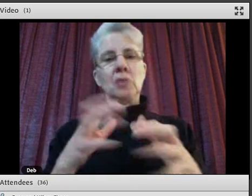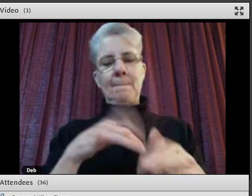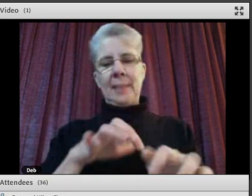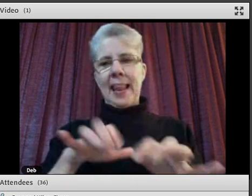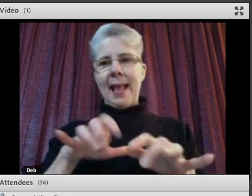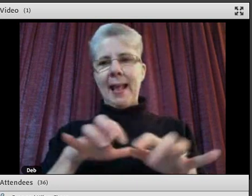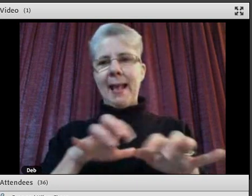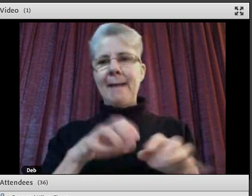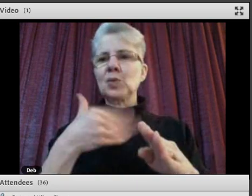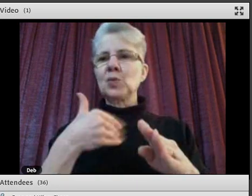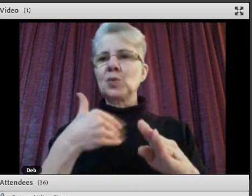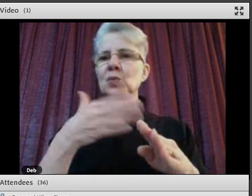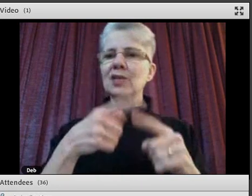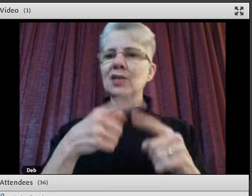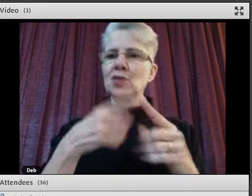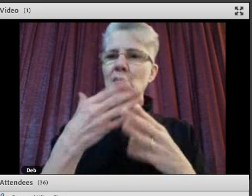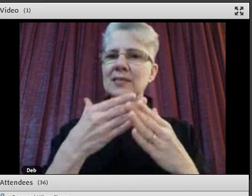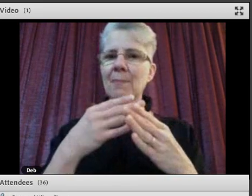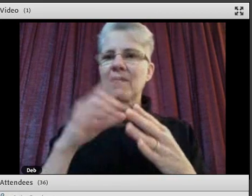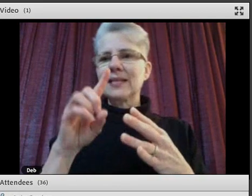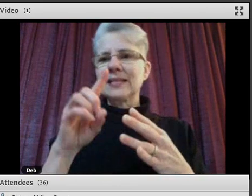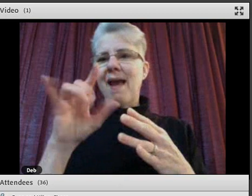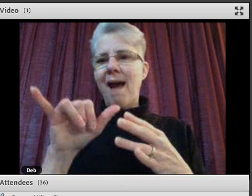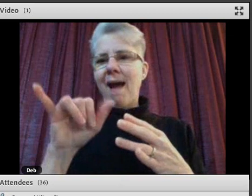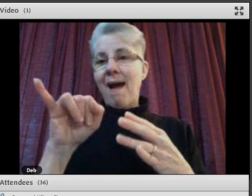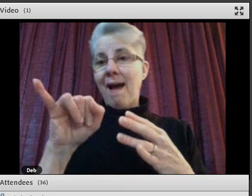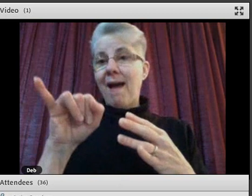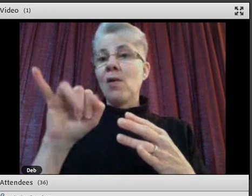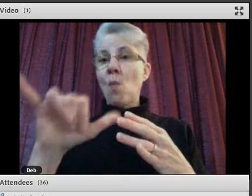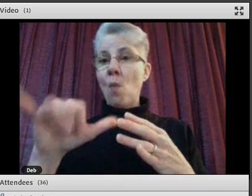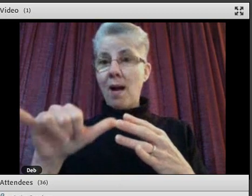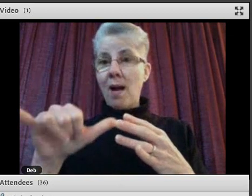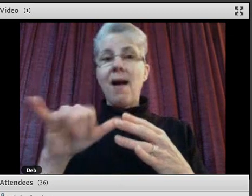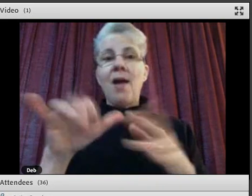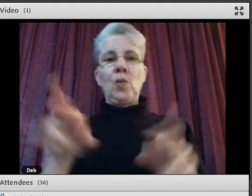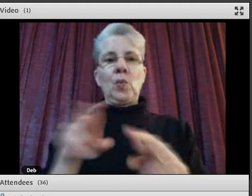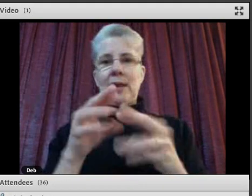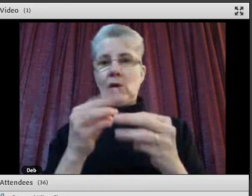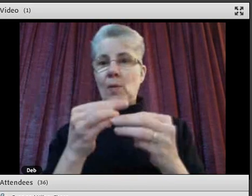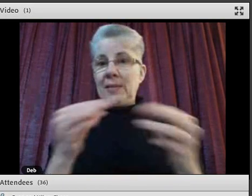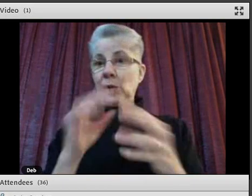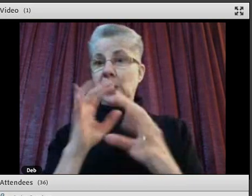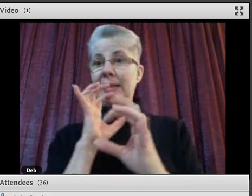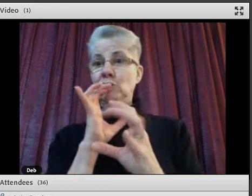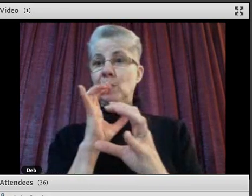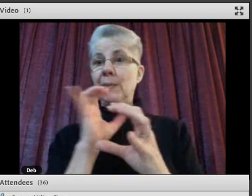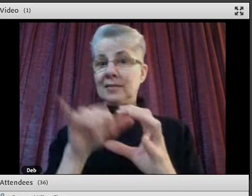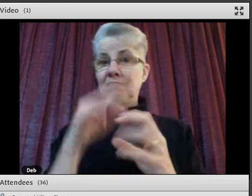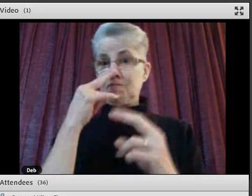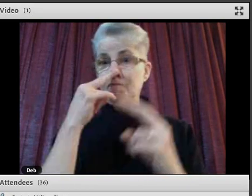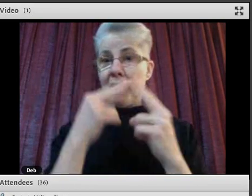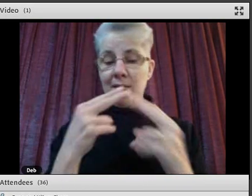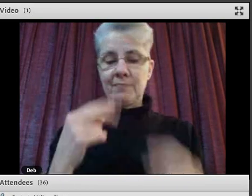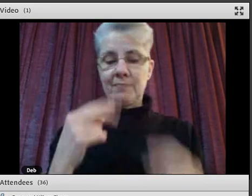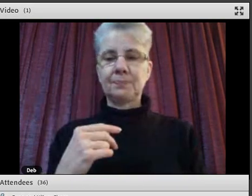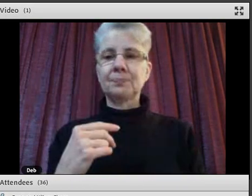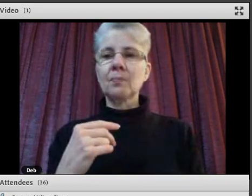So, getting into some of the DIY recycled materials instruments.